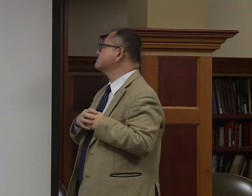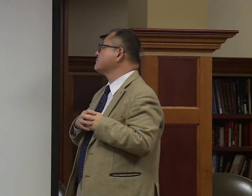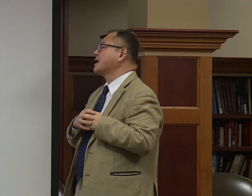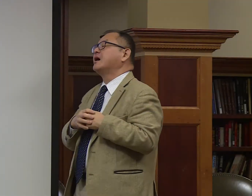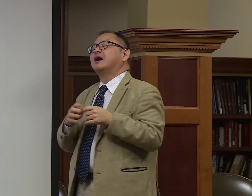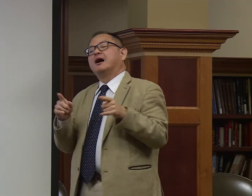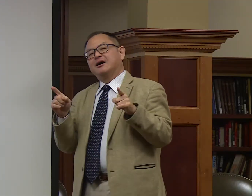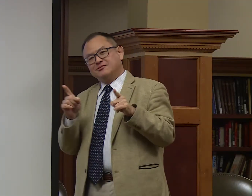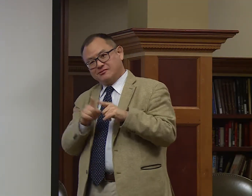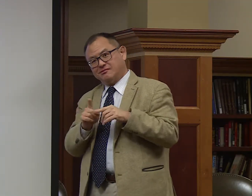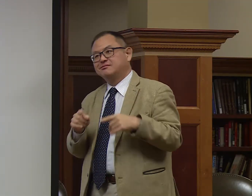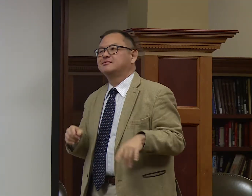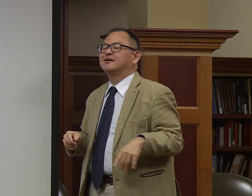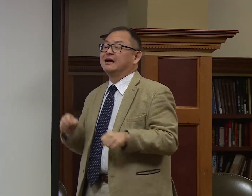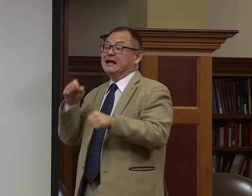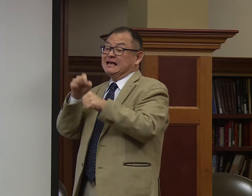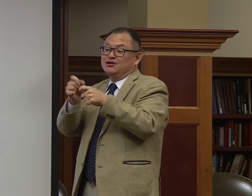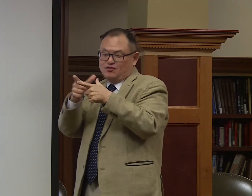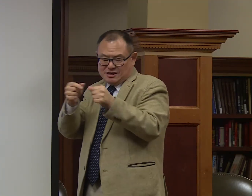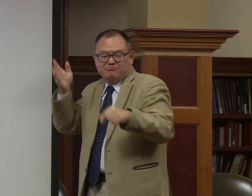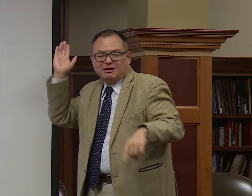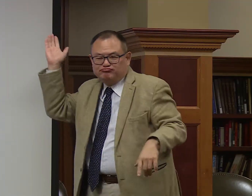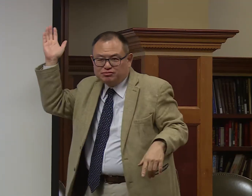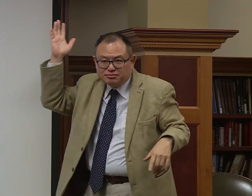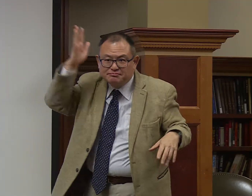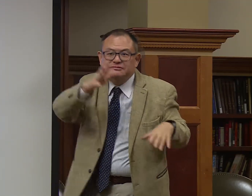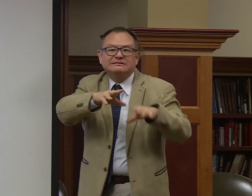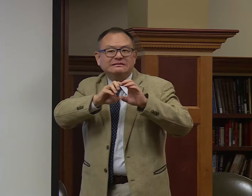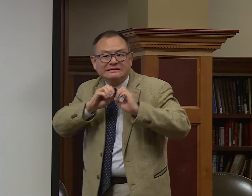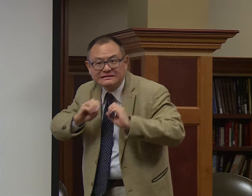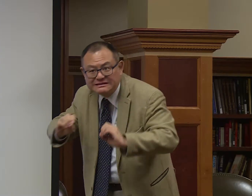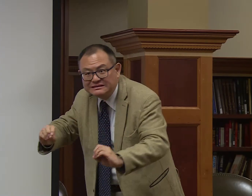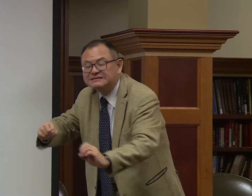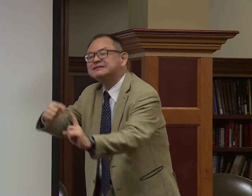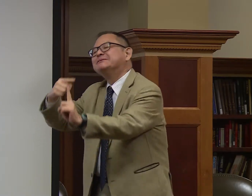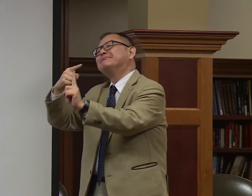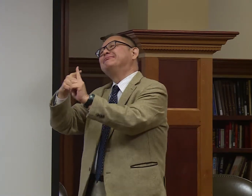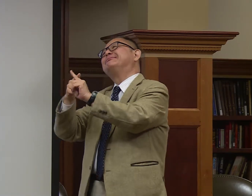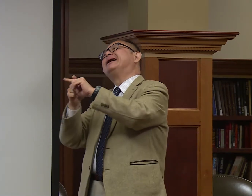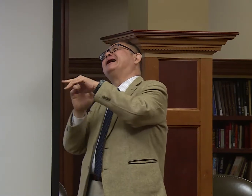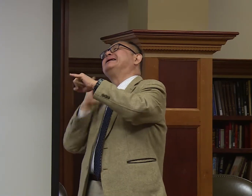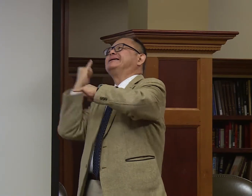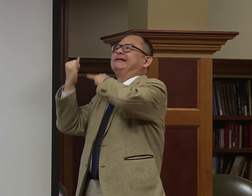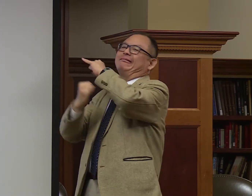I have presented many times in Japan, as well as internationally.